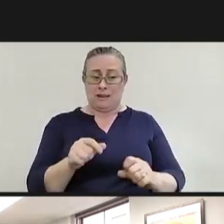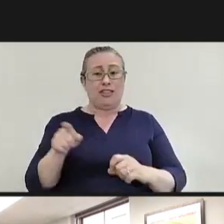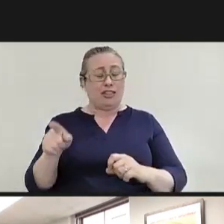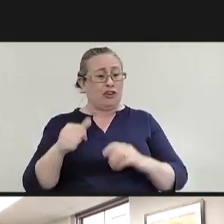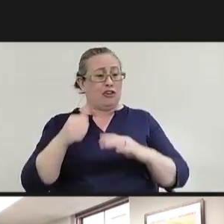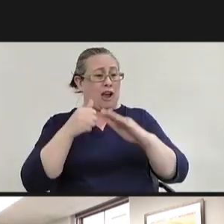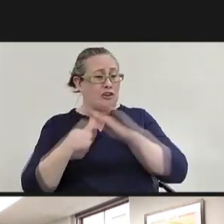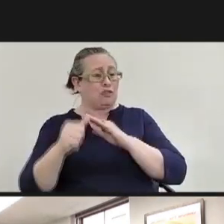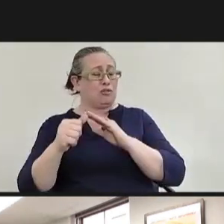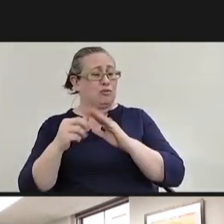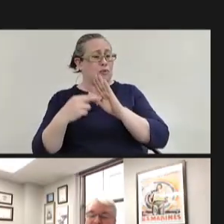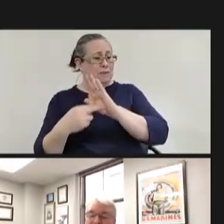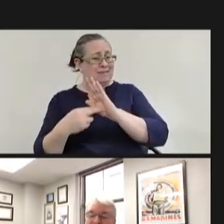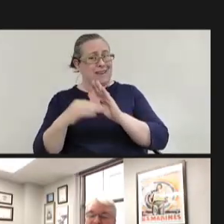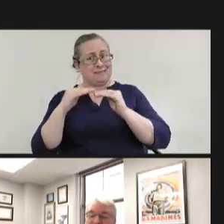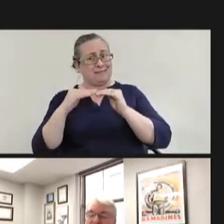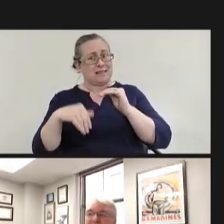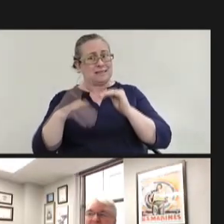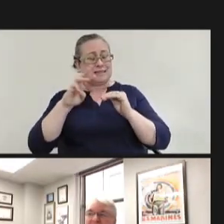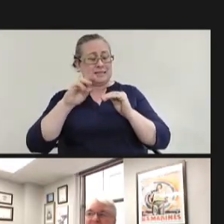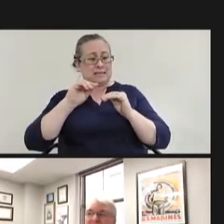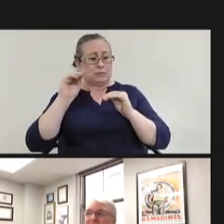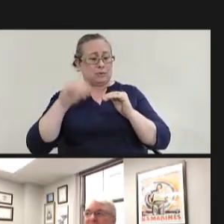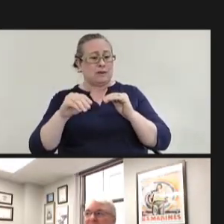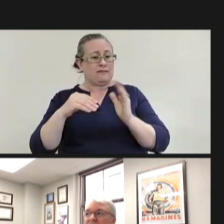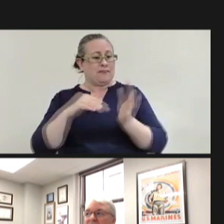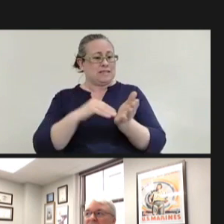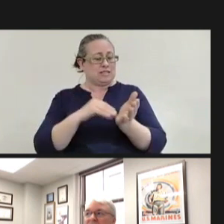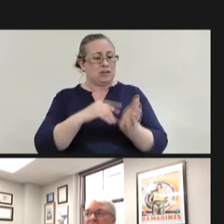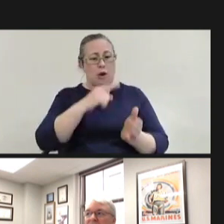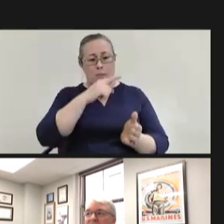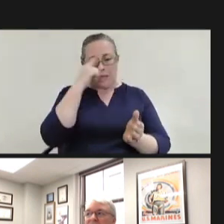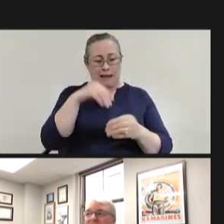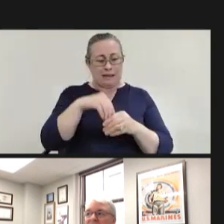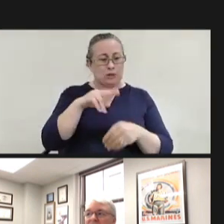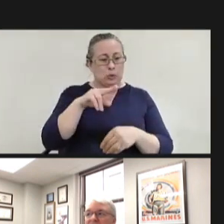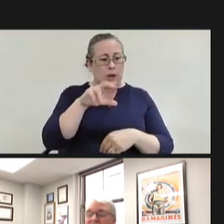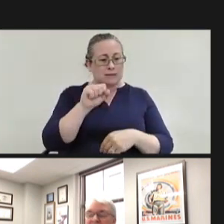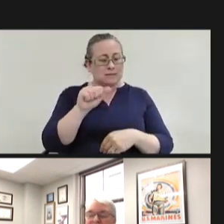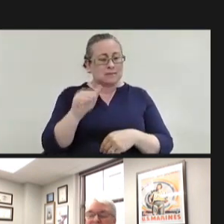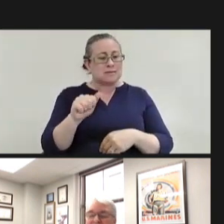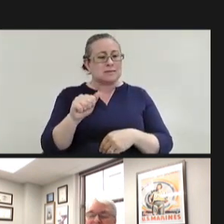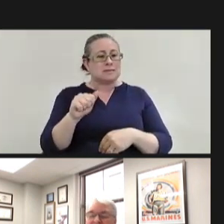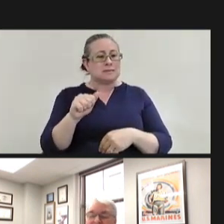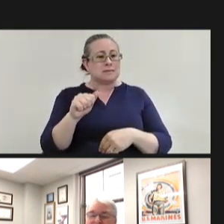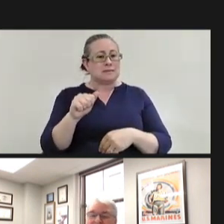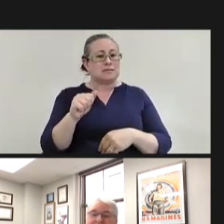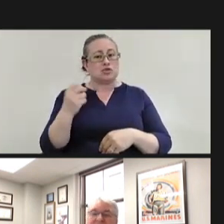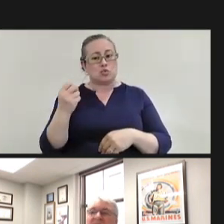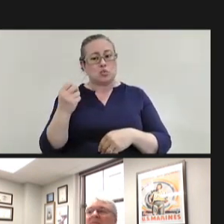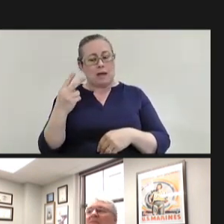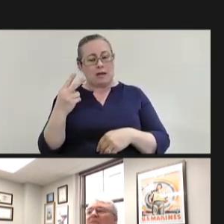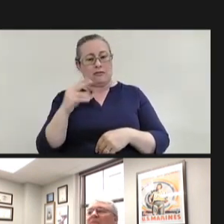like less than six percent of physicians are black in the US, 12 percent of the population is black.